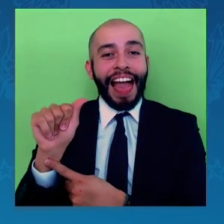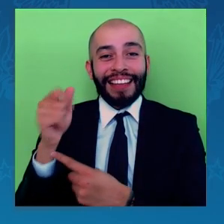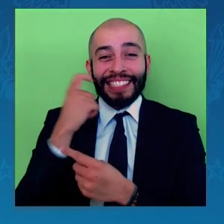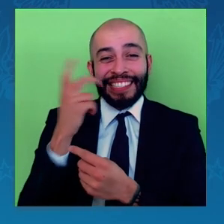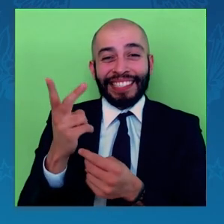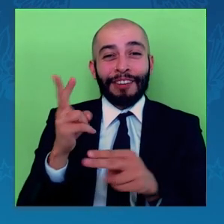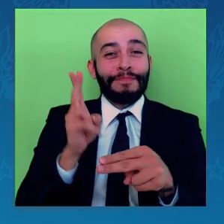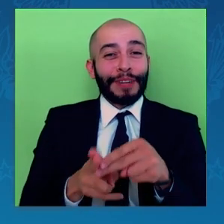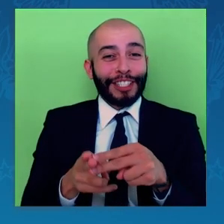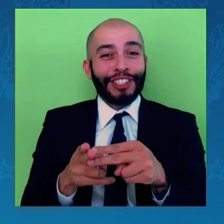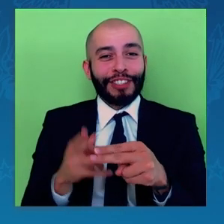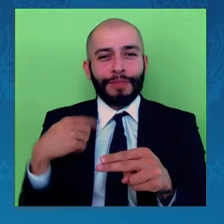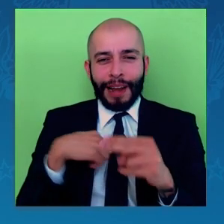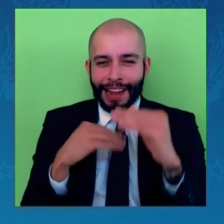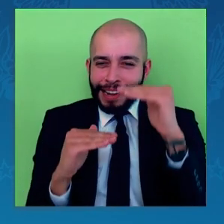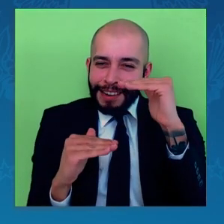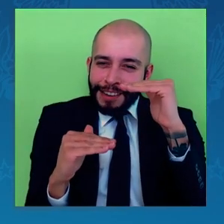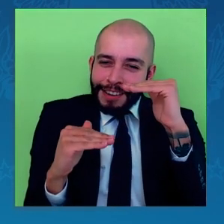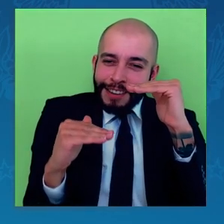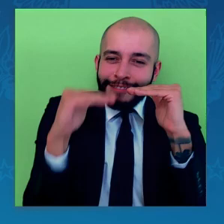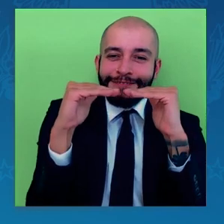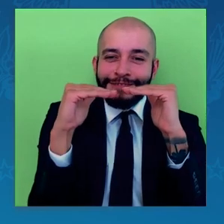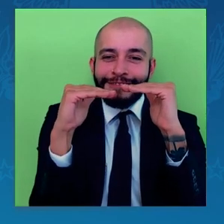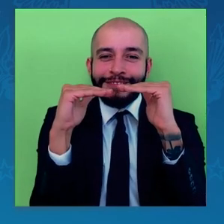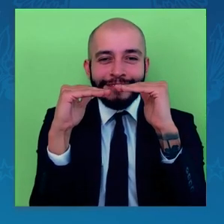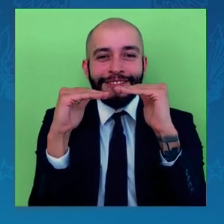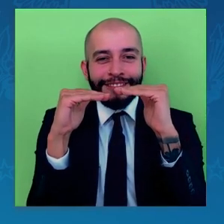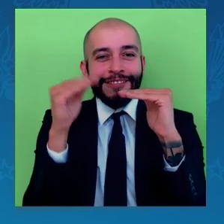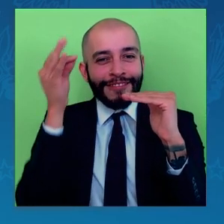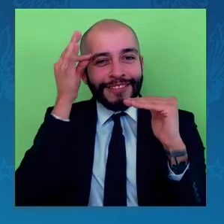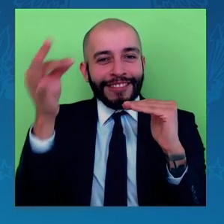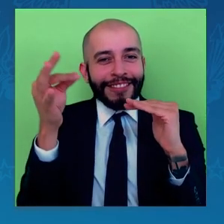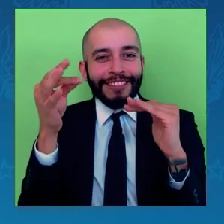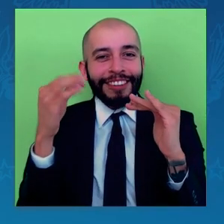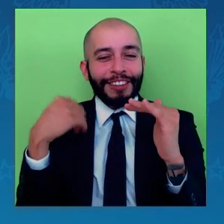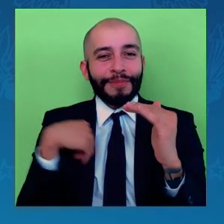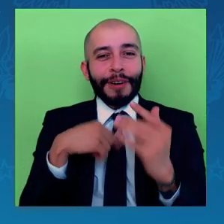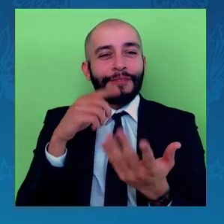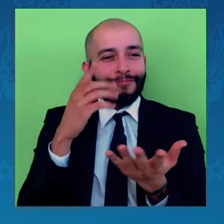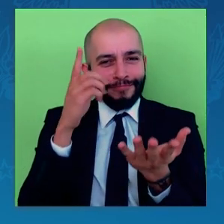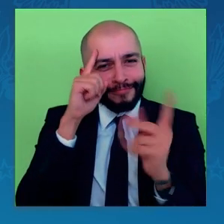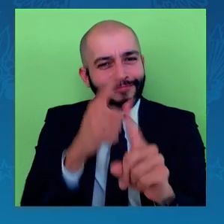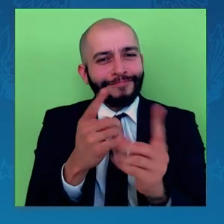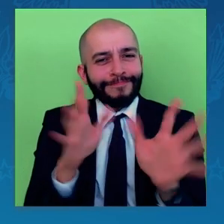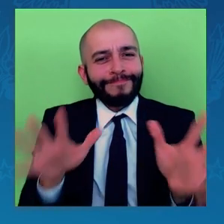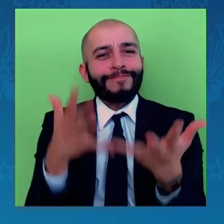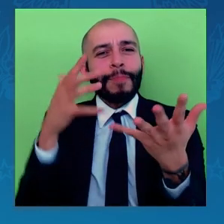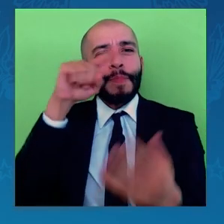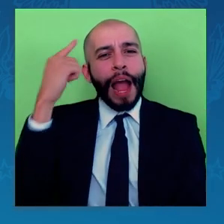among black and brown adults now. To be sure, there is still work to do to end this pandemic,